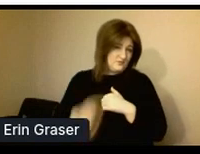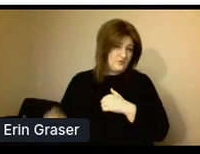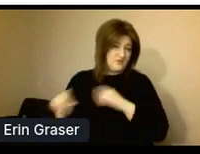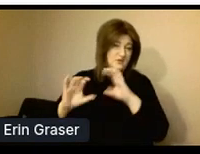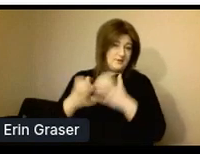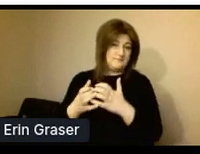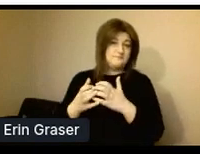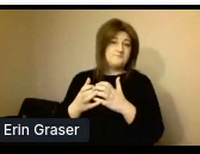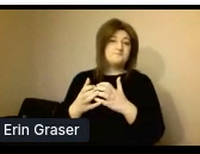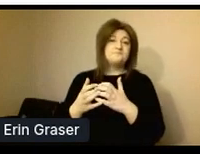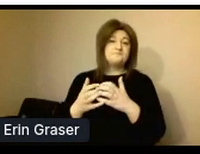Next slide.